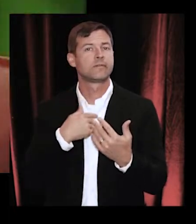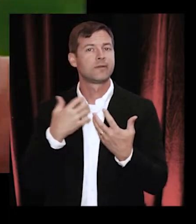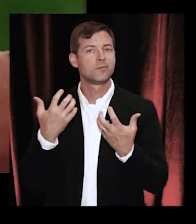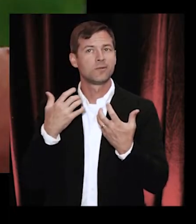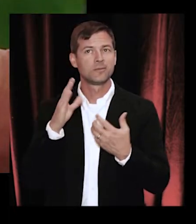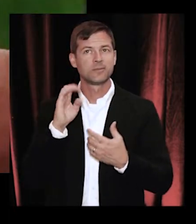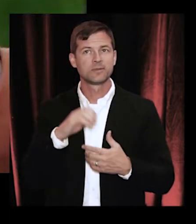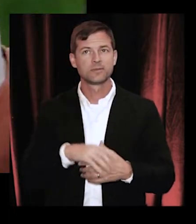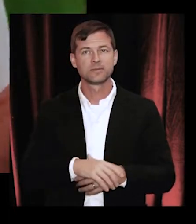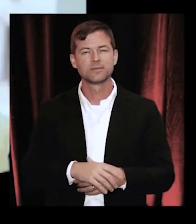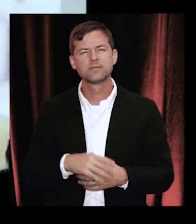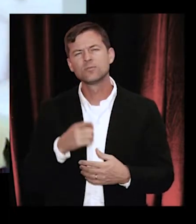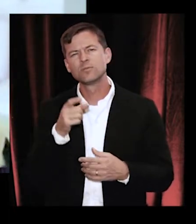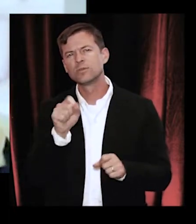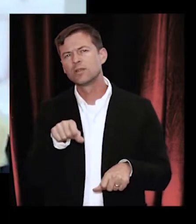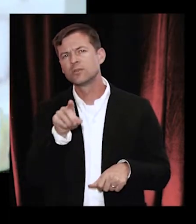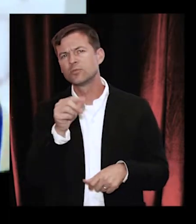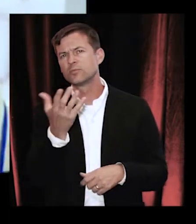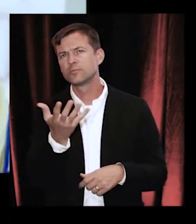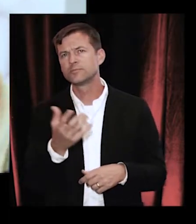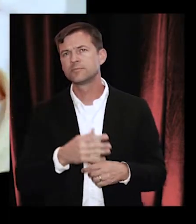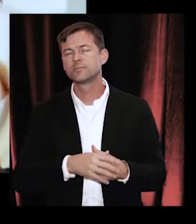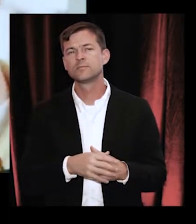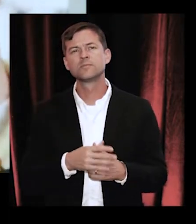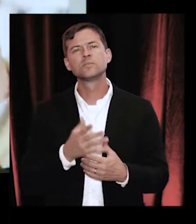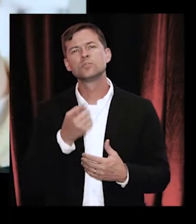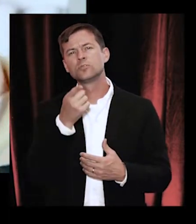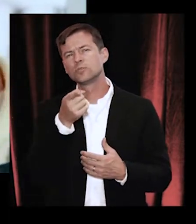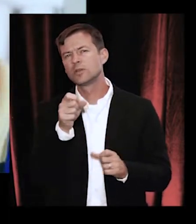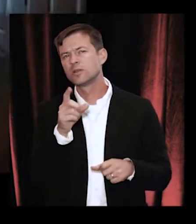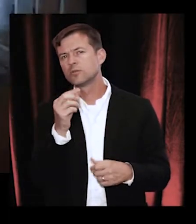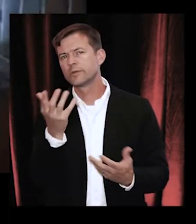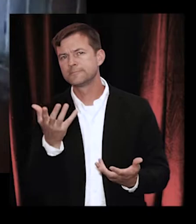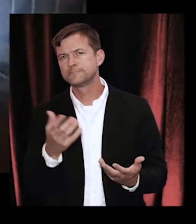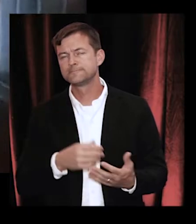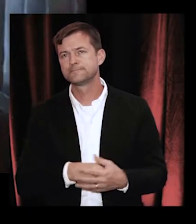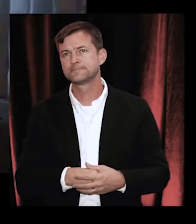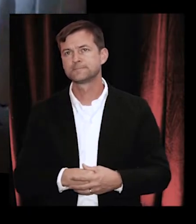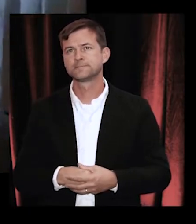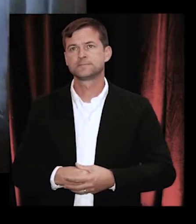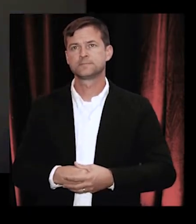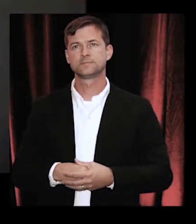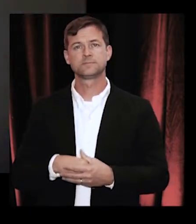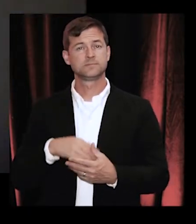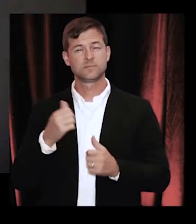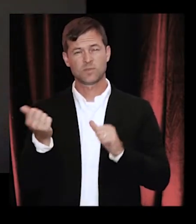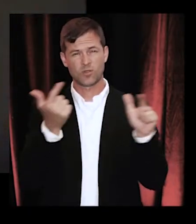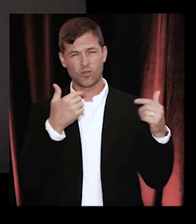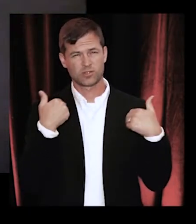What can you do? Like all young people, youth with disabilities